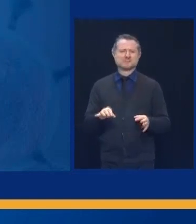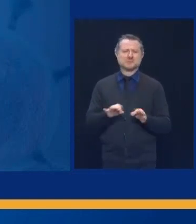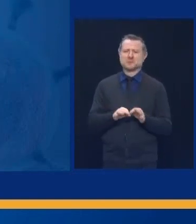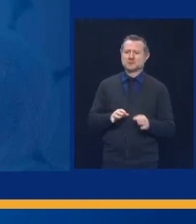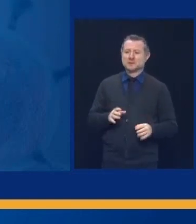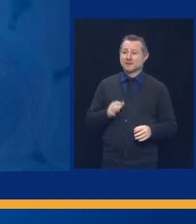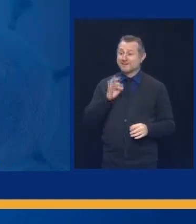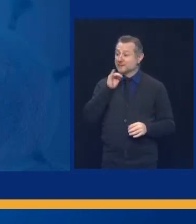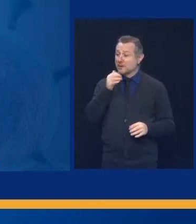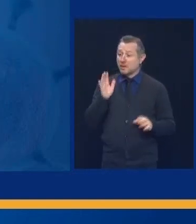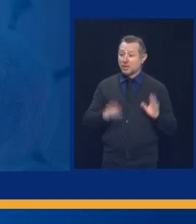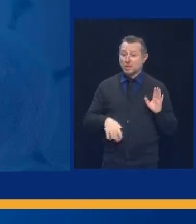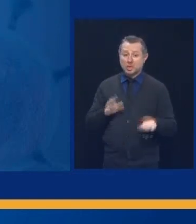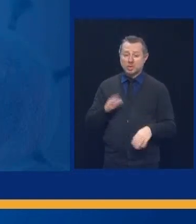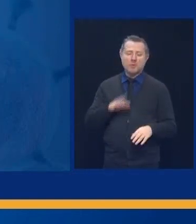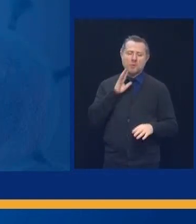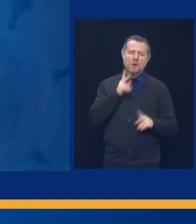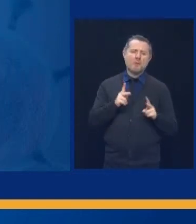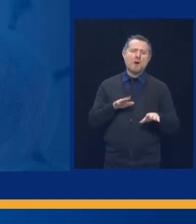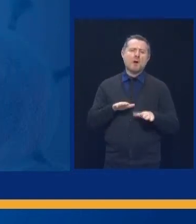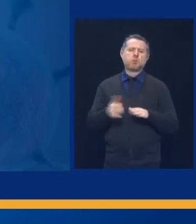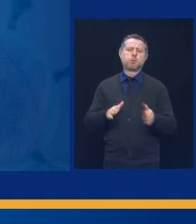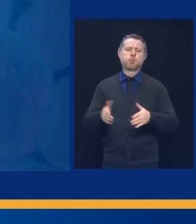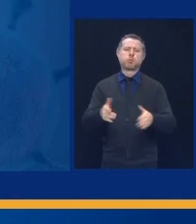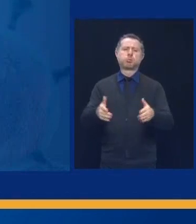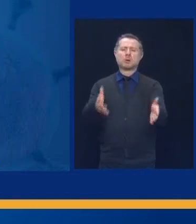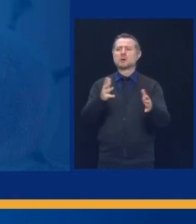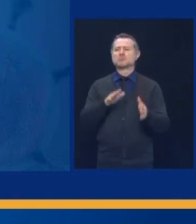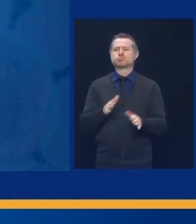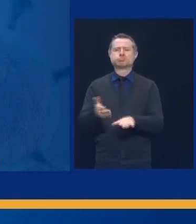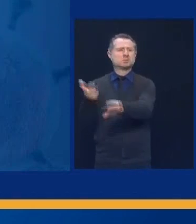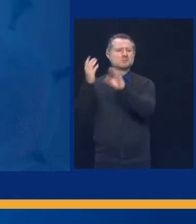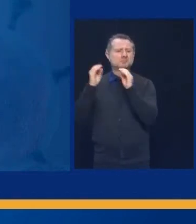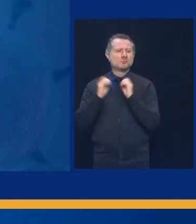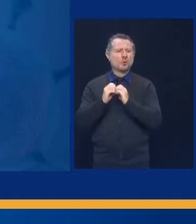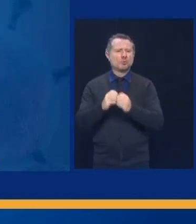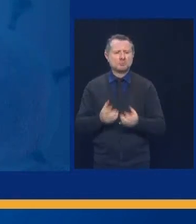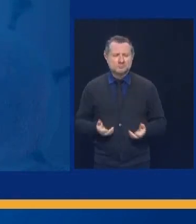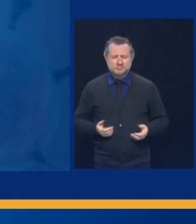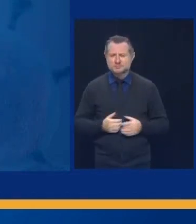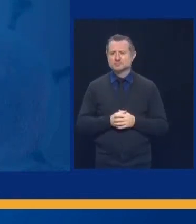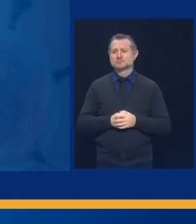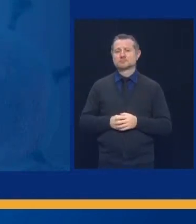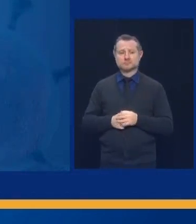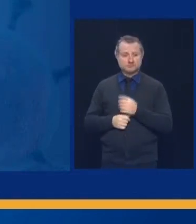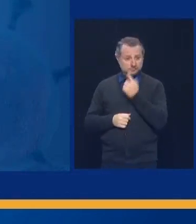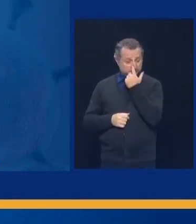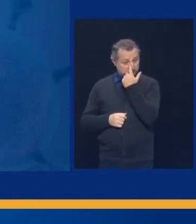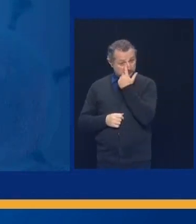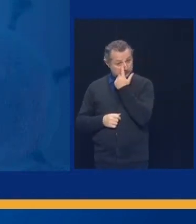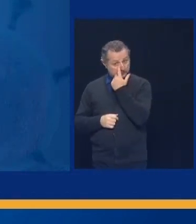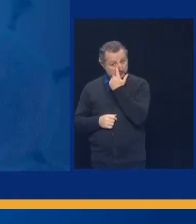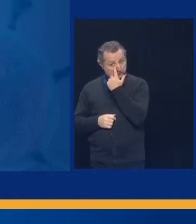AND DO IT NOW AND THAT WHY IT'S IMPORTANT WE HAVE THE DISCUSSION ON WHETHER OR NOT YOU CAN CONTROL. IT YOU HAVE TO CONTROL IT. OTHERWISE, TOO MANY PEOPLE ARE